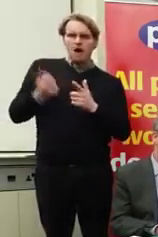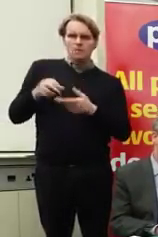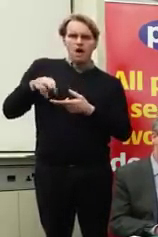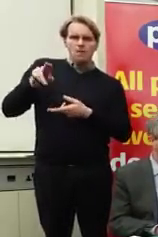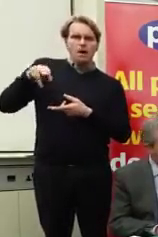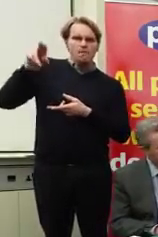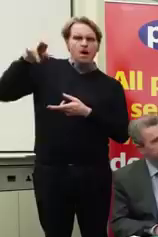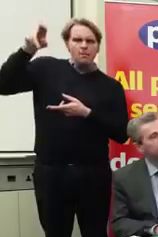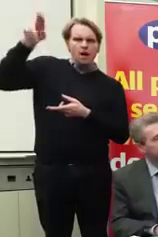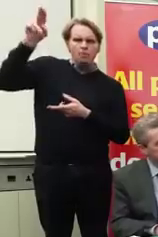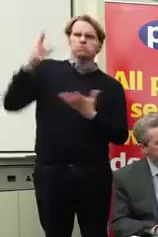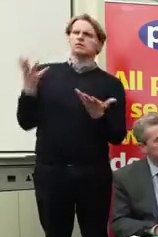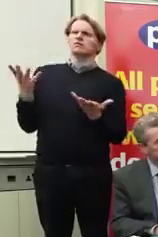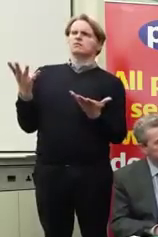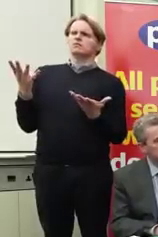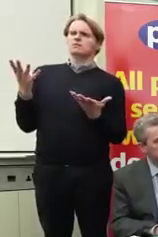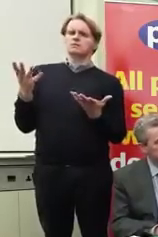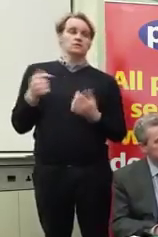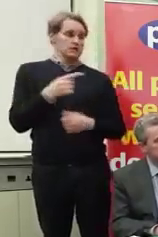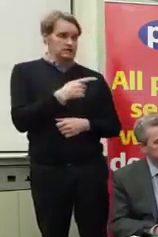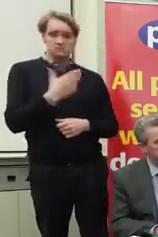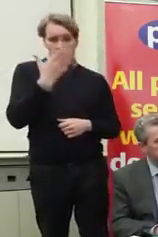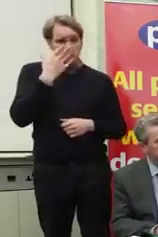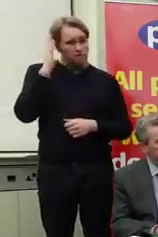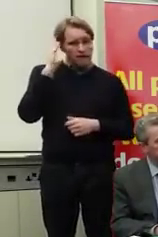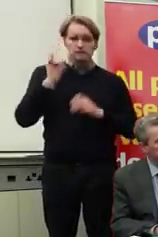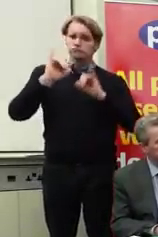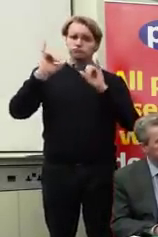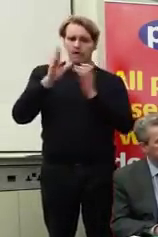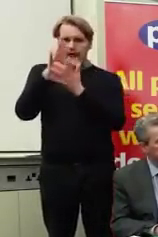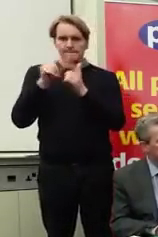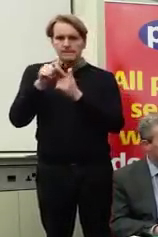Exactly it's hypocrisy isn't it, absolutely hypocrisy, and it's interesting isn't it